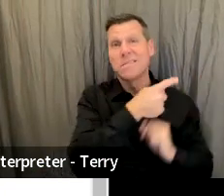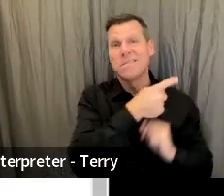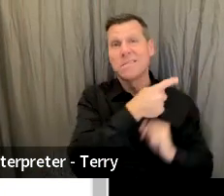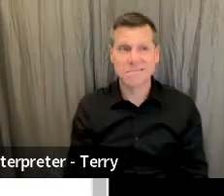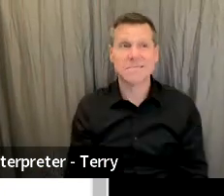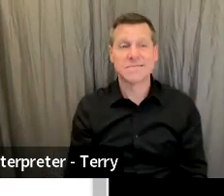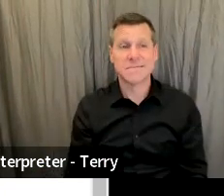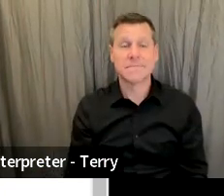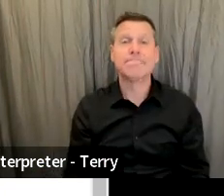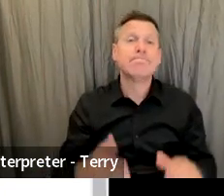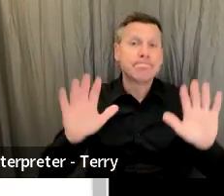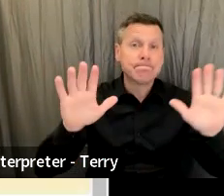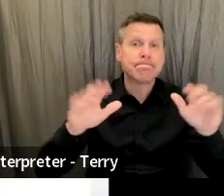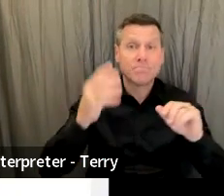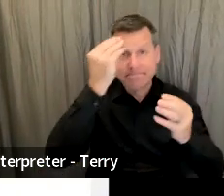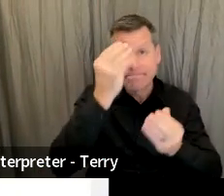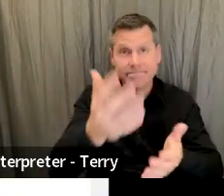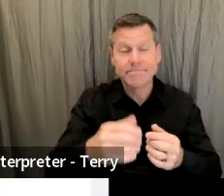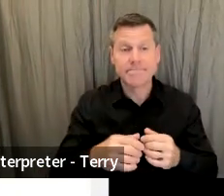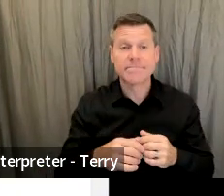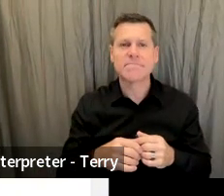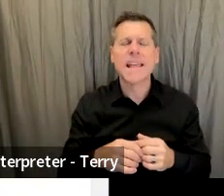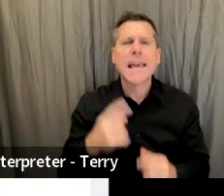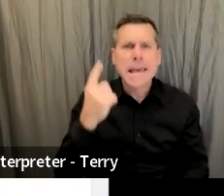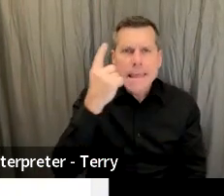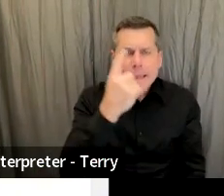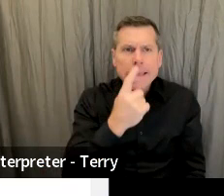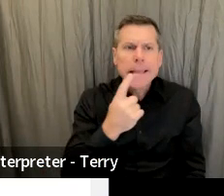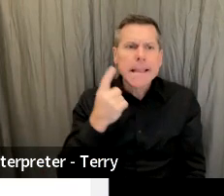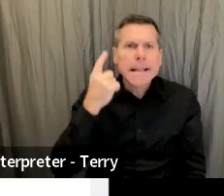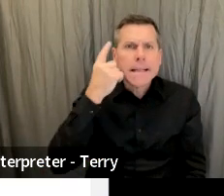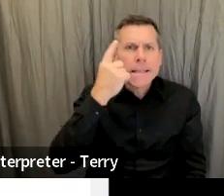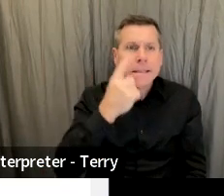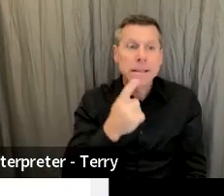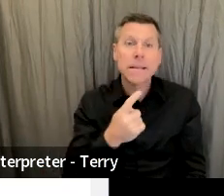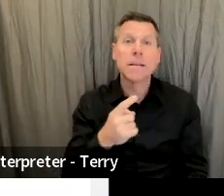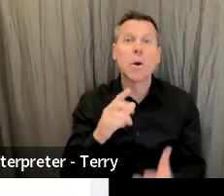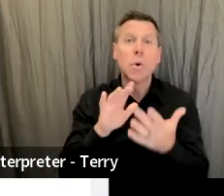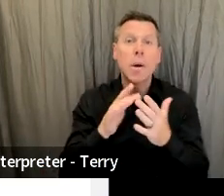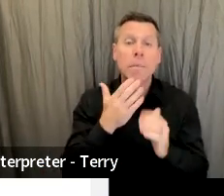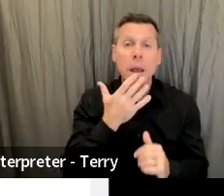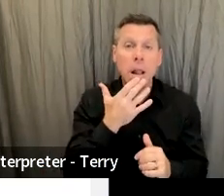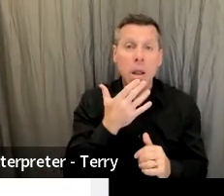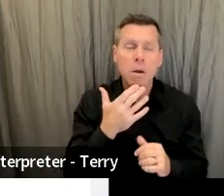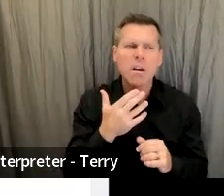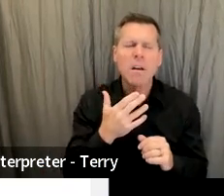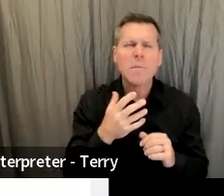I will say this though, be thoughtful, even though these are the web color palettes. Be thoughtful of how you use them.